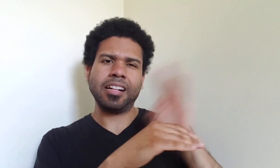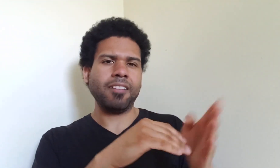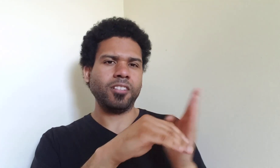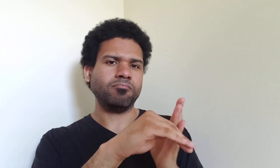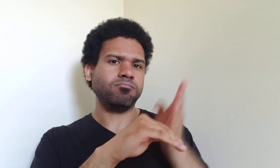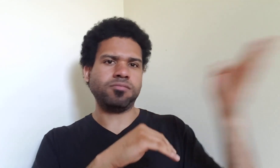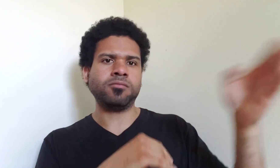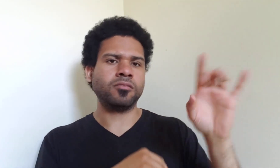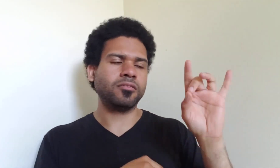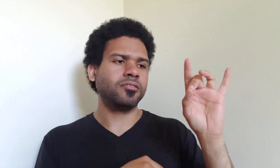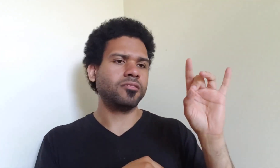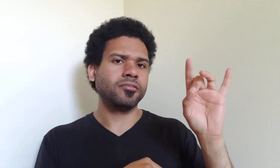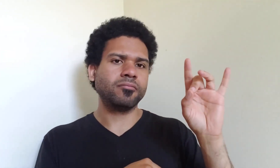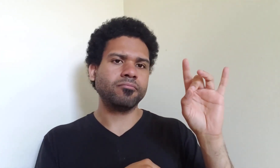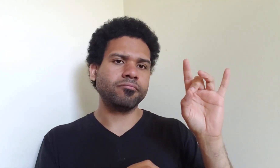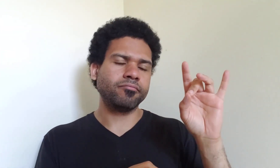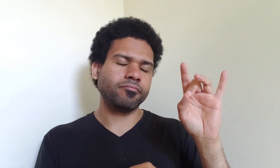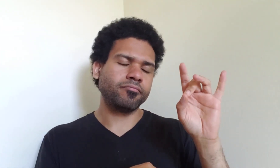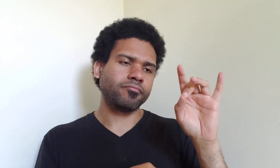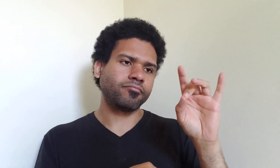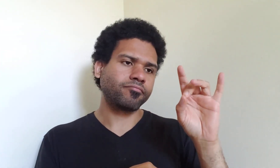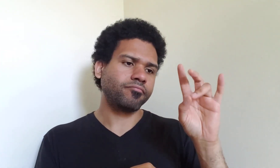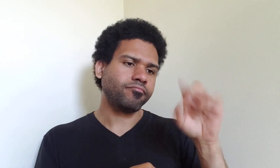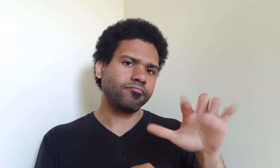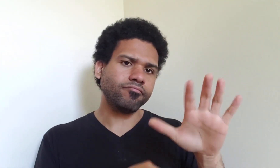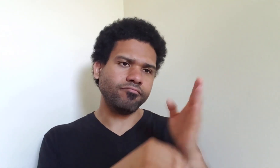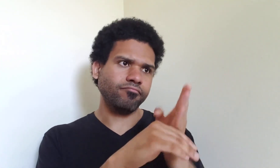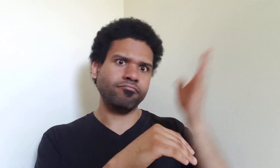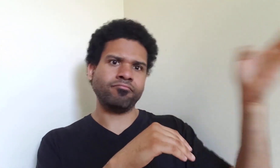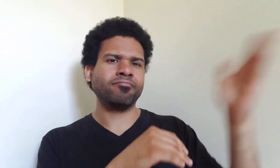Alkaline food never exceed a pH of 7.5.